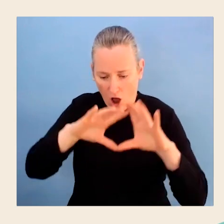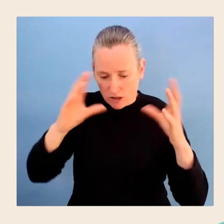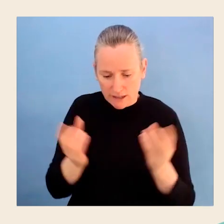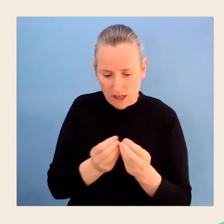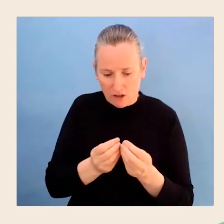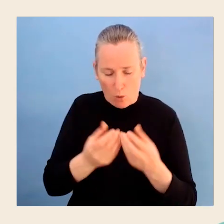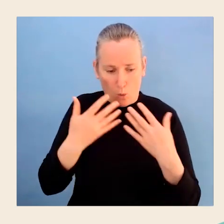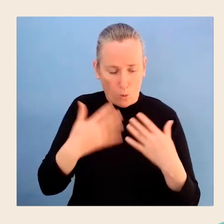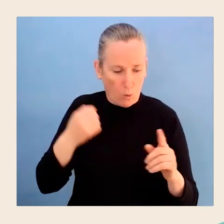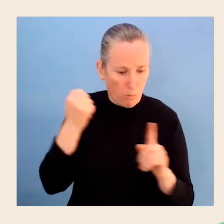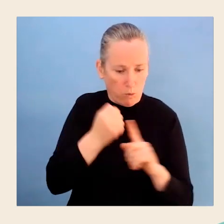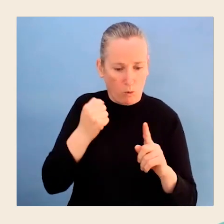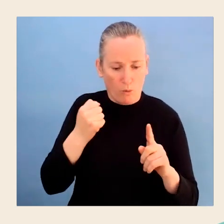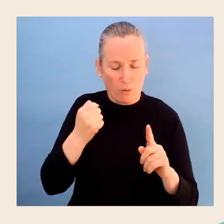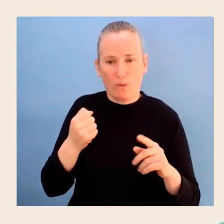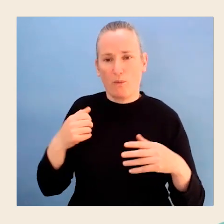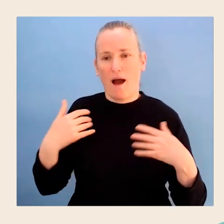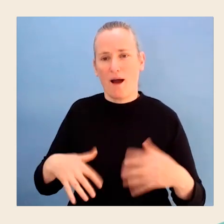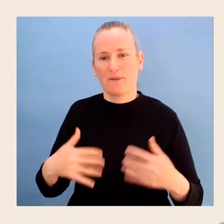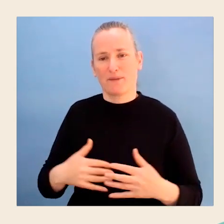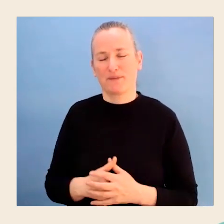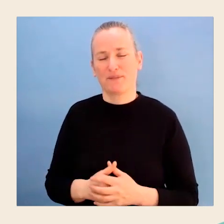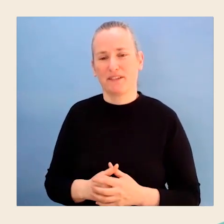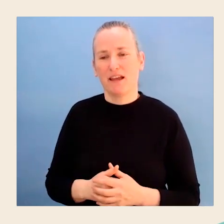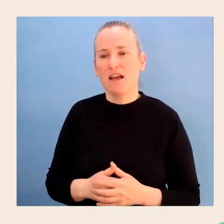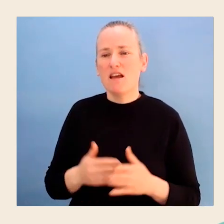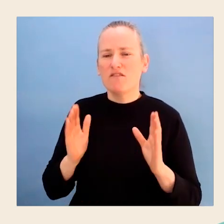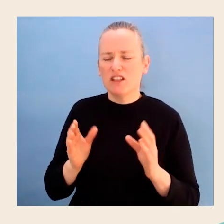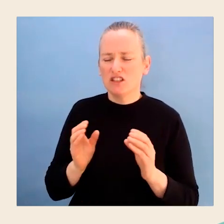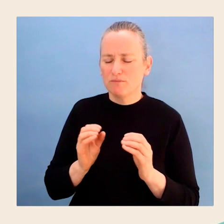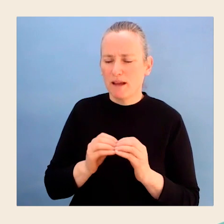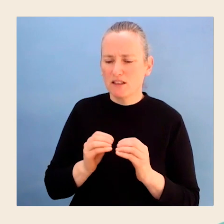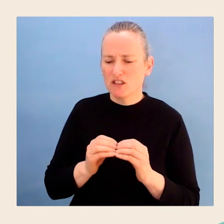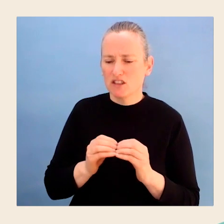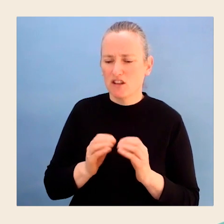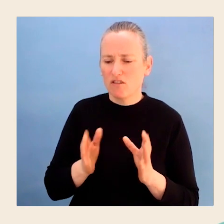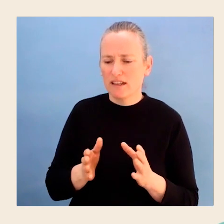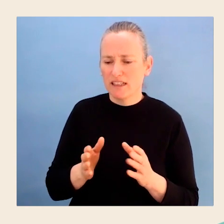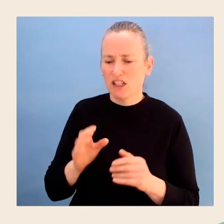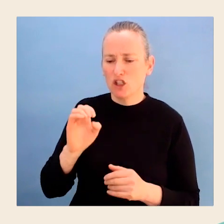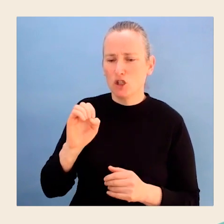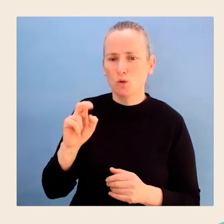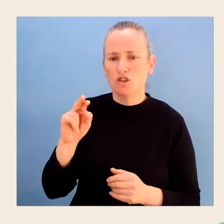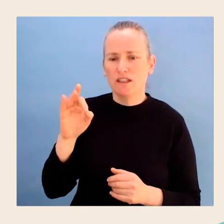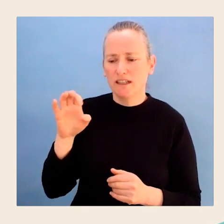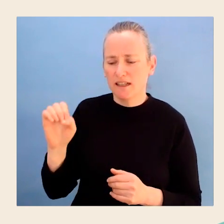And you've touched a little bit on this already, Eugene, just in relation to your essay,